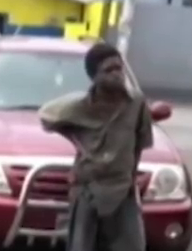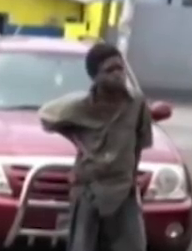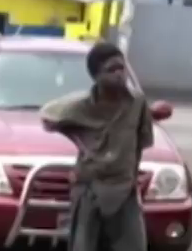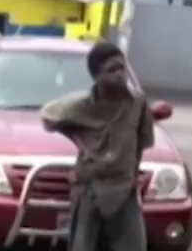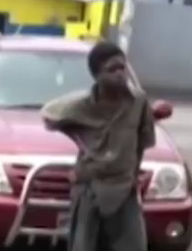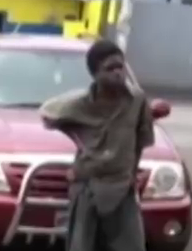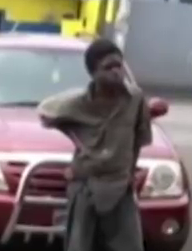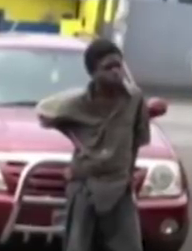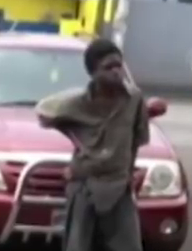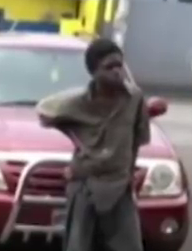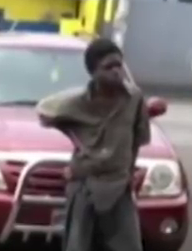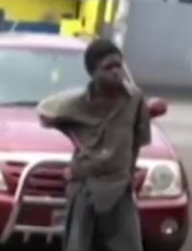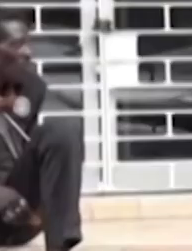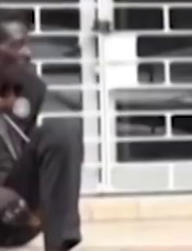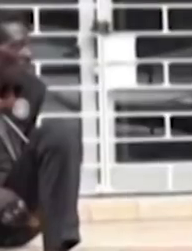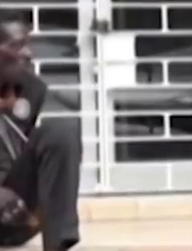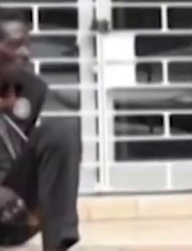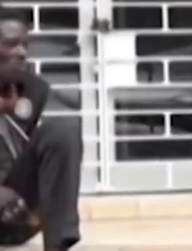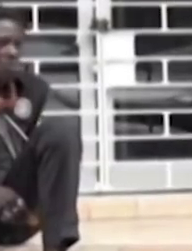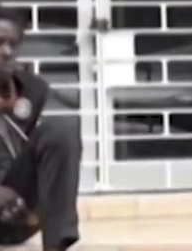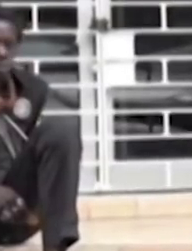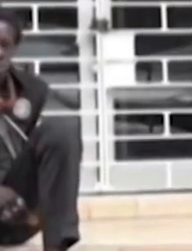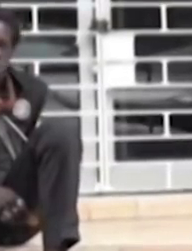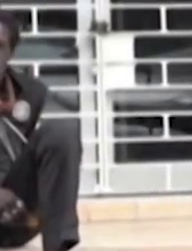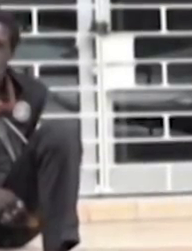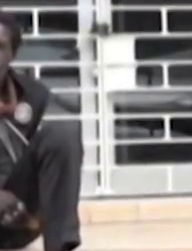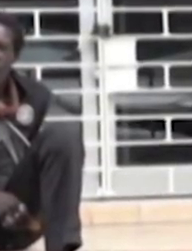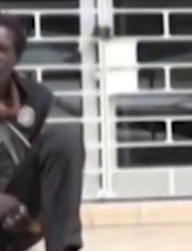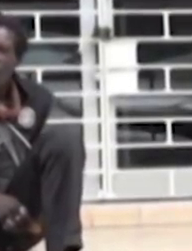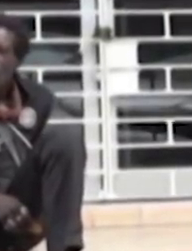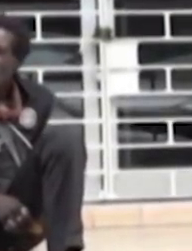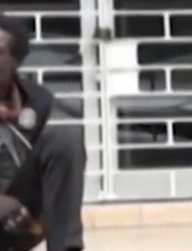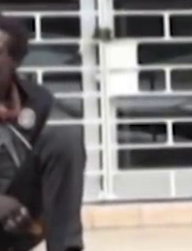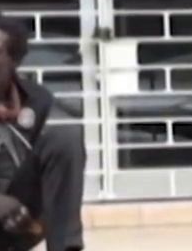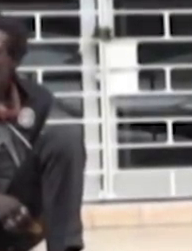drop-in centers will be made available for homeless persons to visit and be